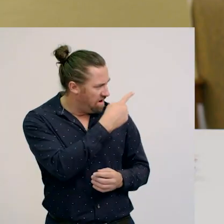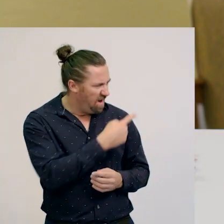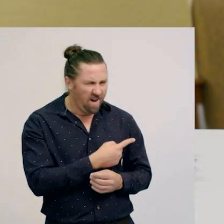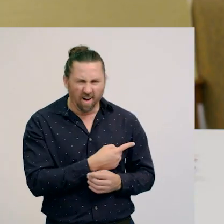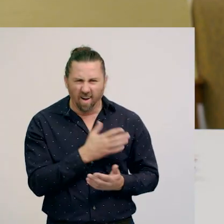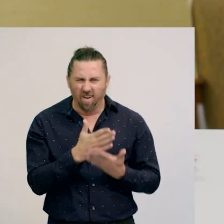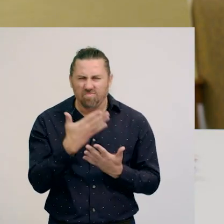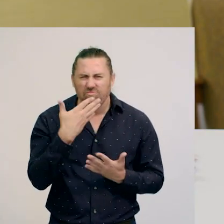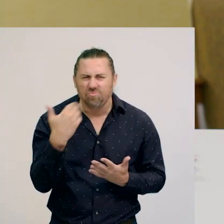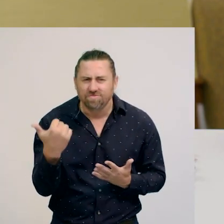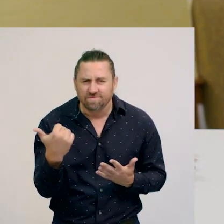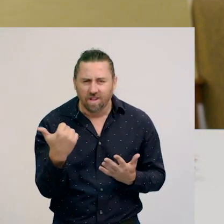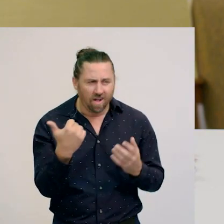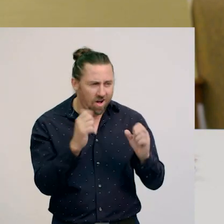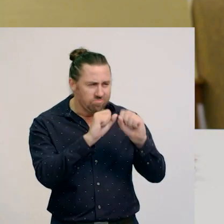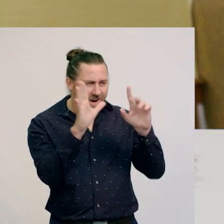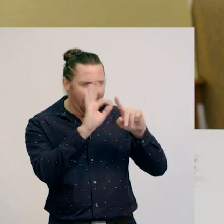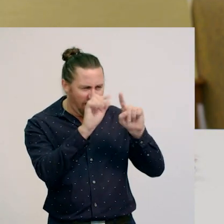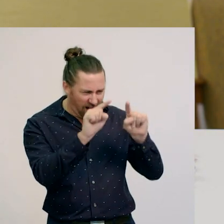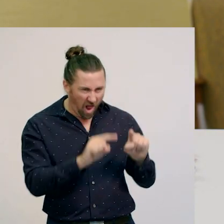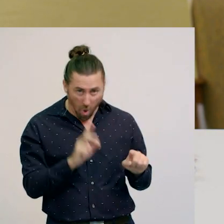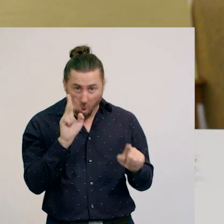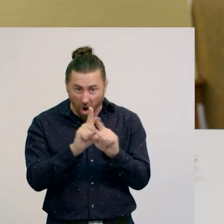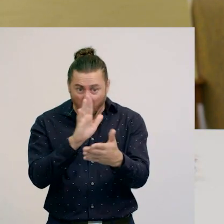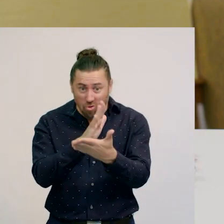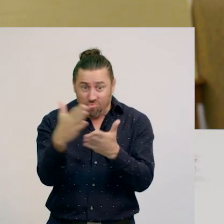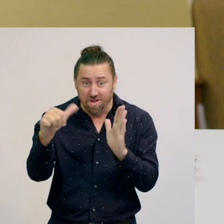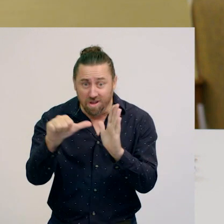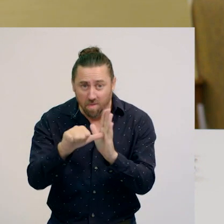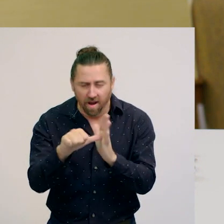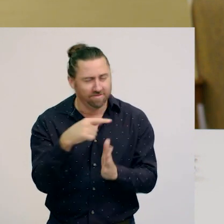Wow. They look almost exactly like the real thing.